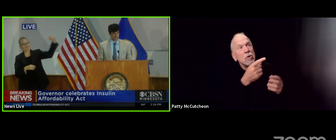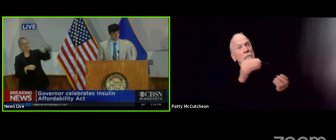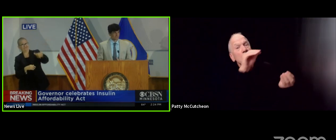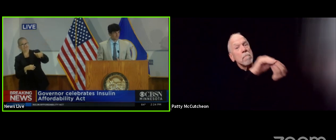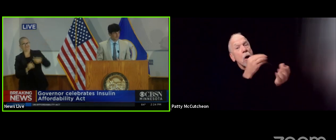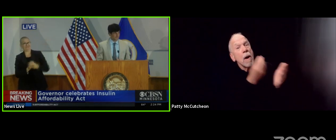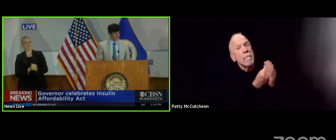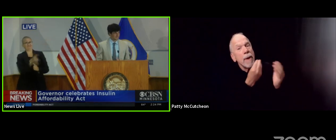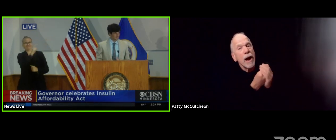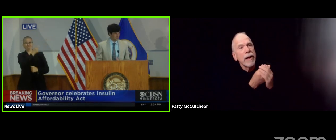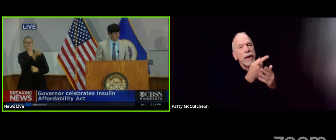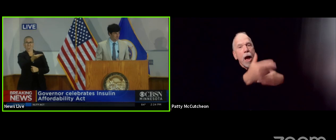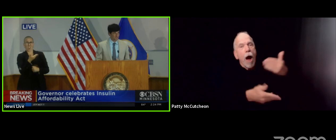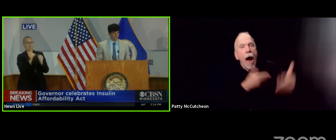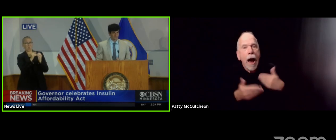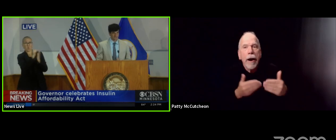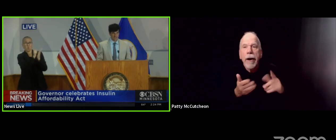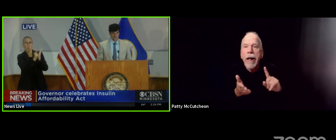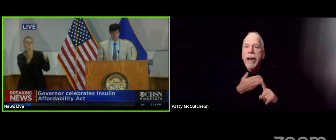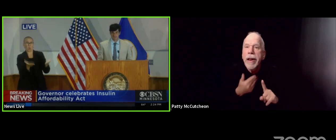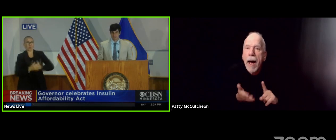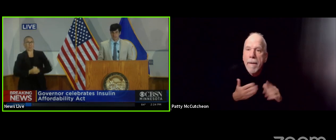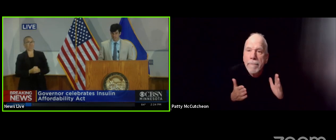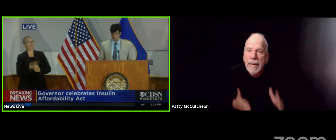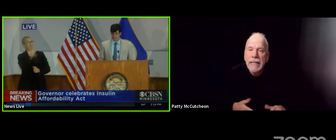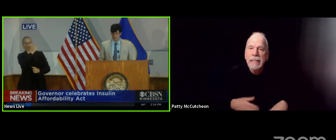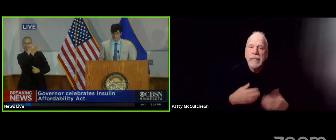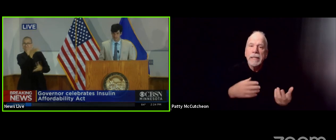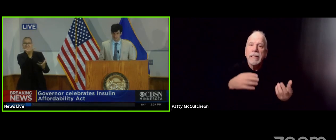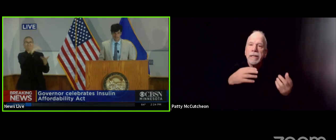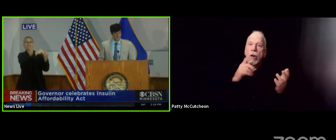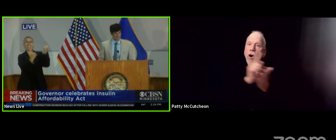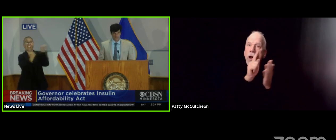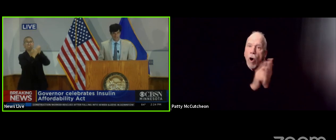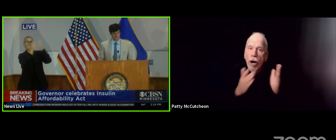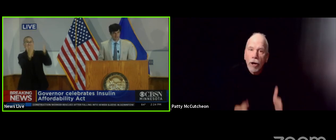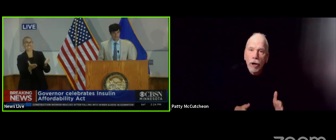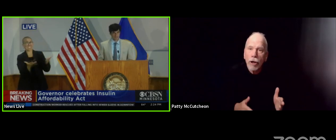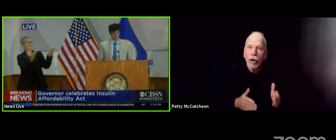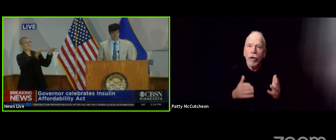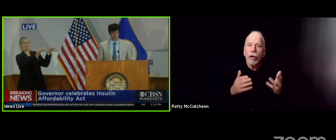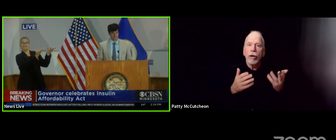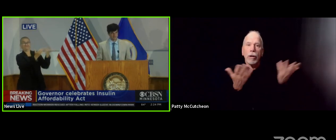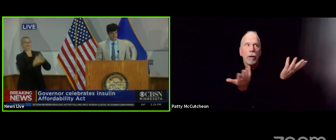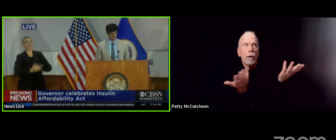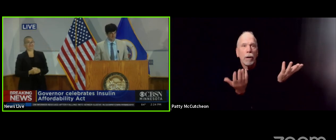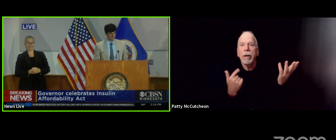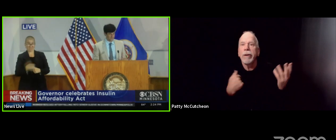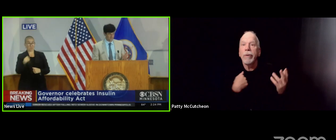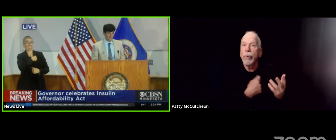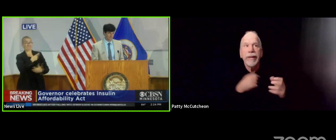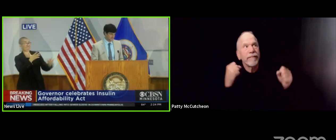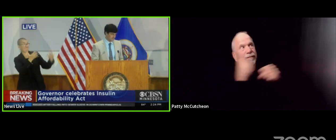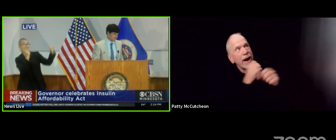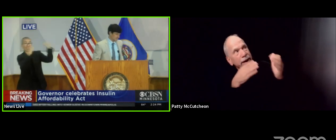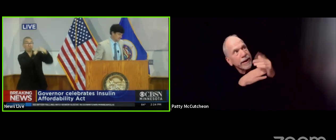IN A FIGHT AGAINST NICOLE, JAMES, AND ALEXIS, AND I DO NOT LIKE YOUR ODDS. THANK YOU.